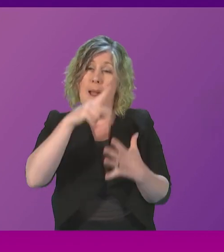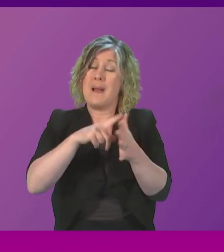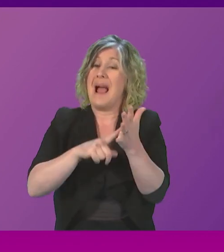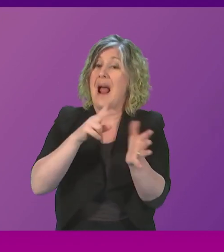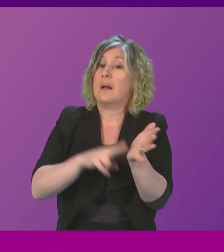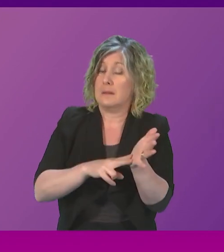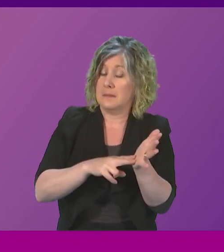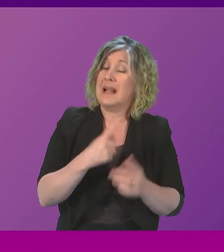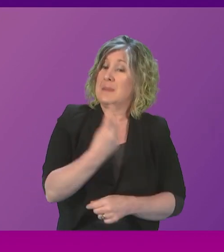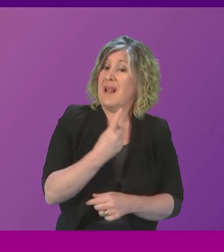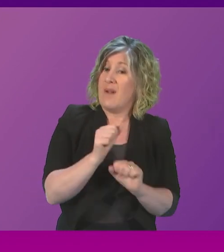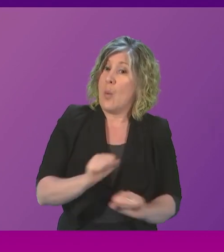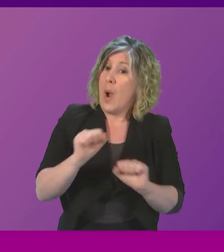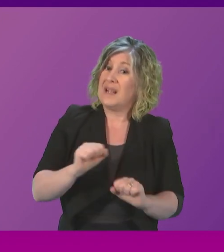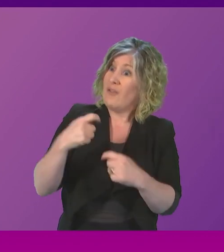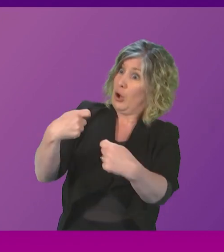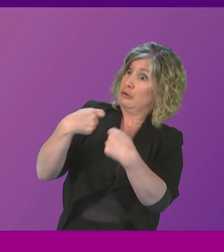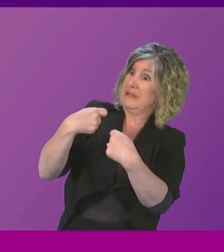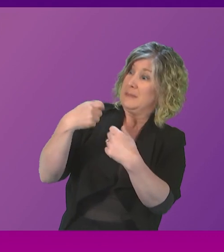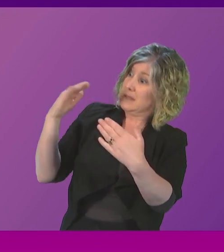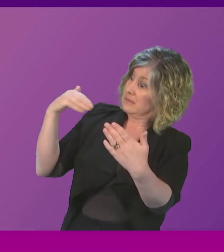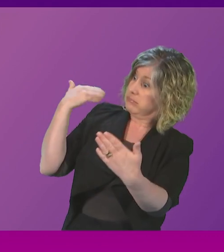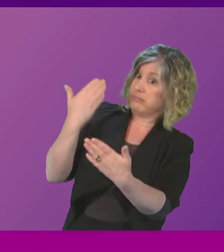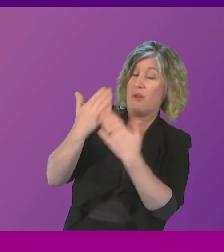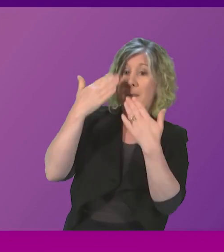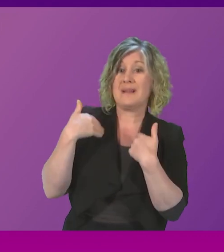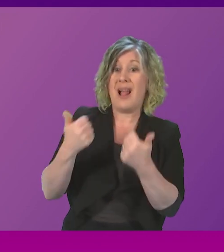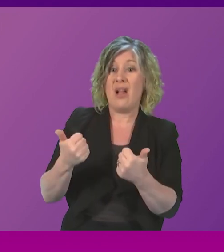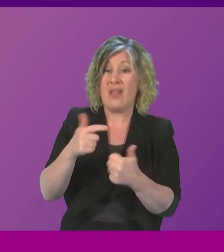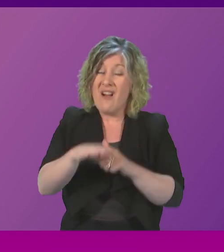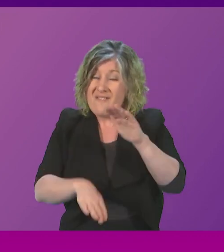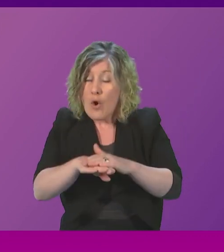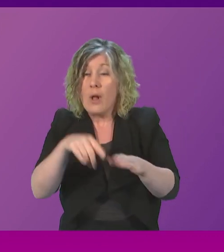mental health treatment to begin for the entire time that Humza Yousaf was health secretary.